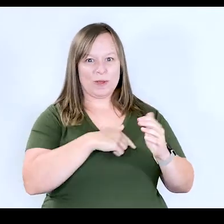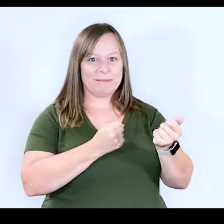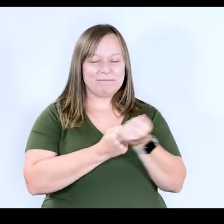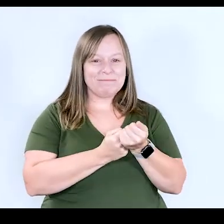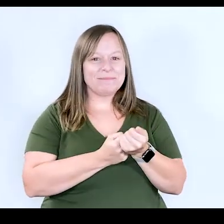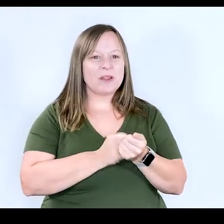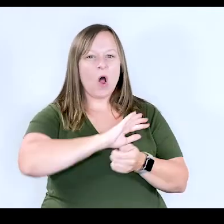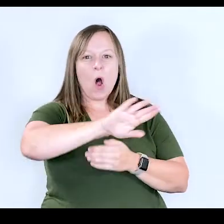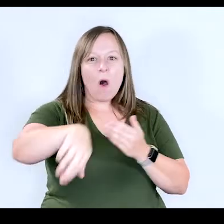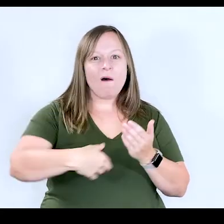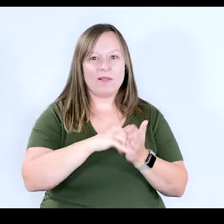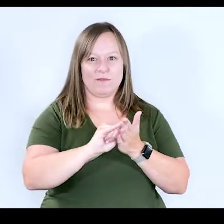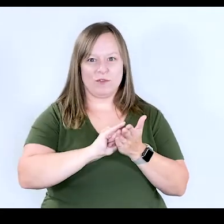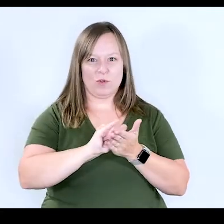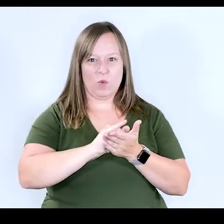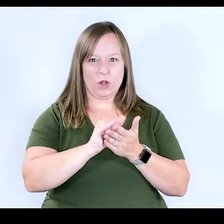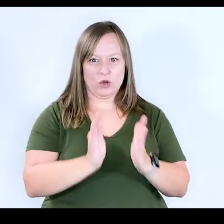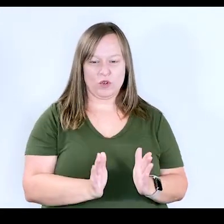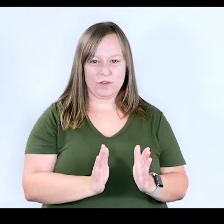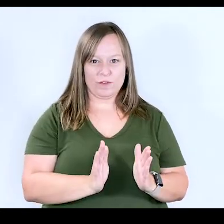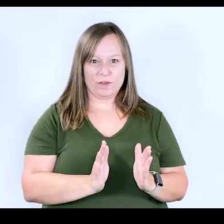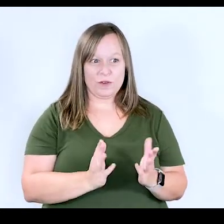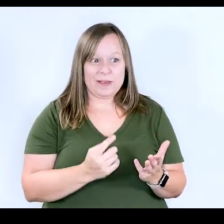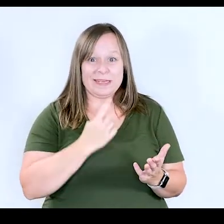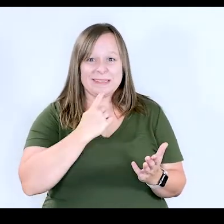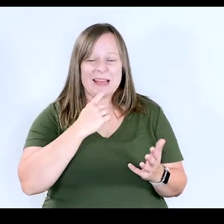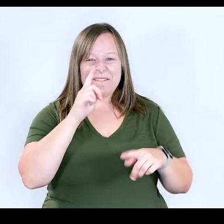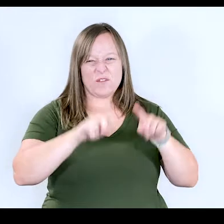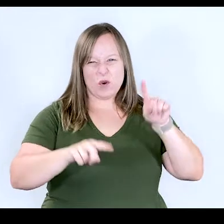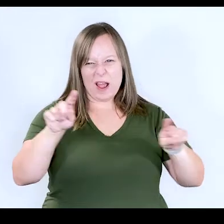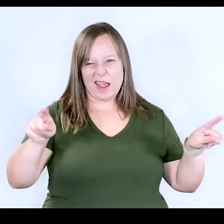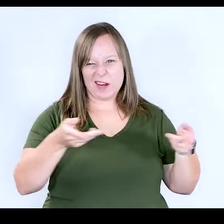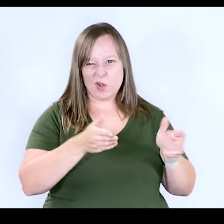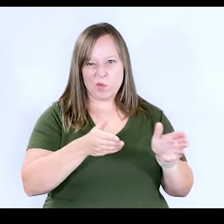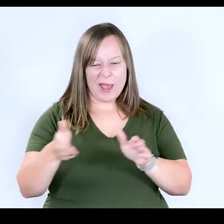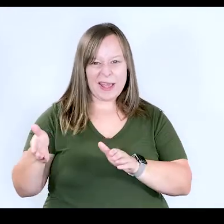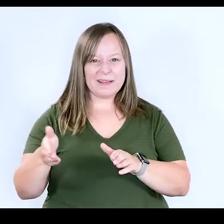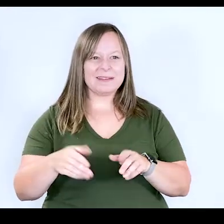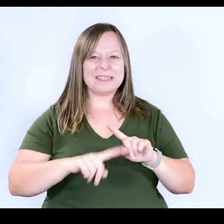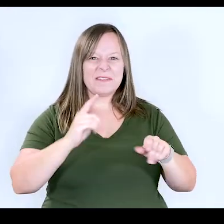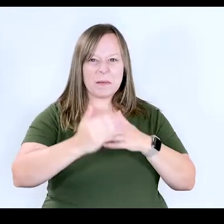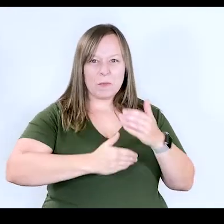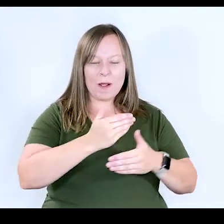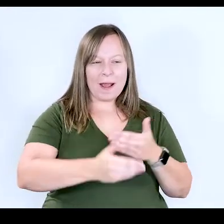We are serving all of New Yorkers. And we do that, like I said, in a variety of ways through lots of different processes.